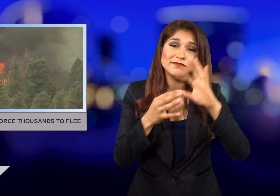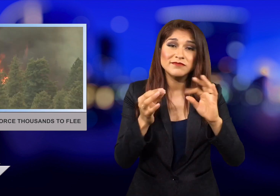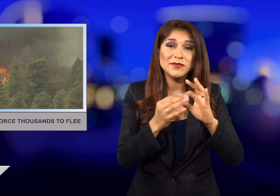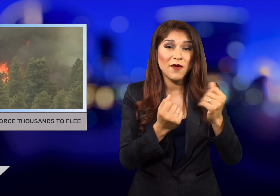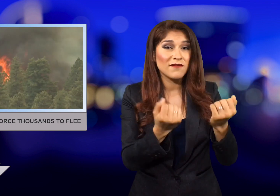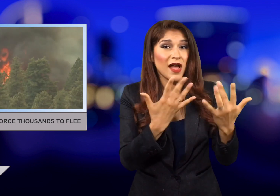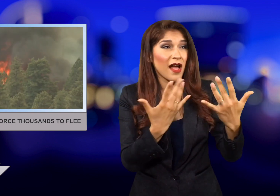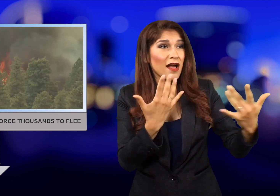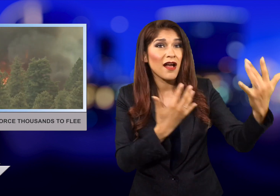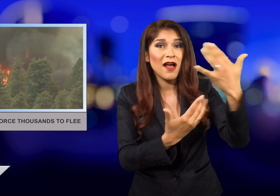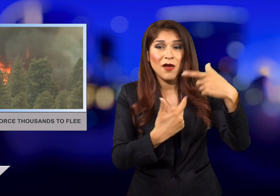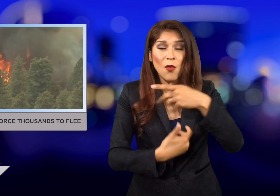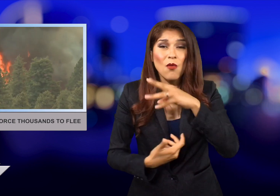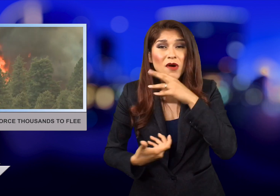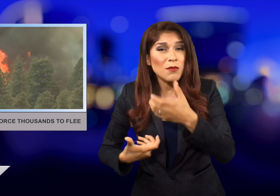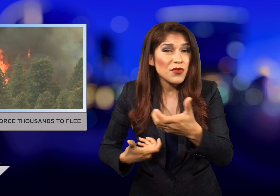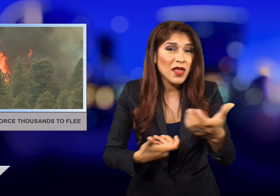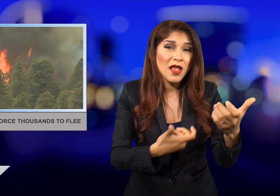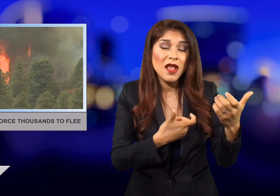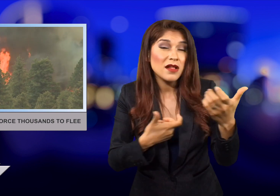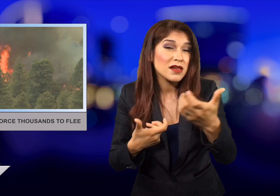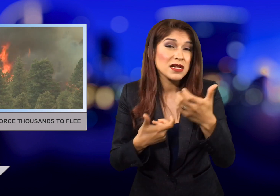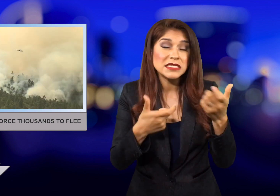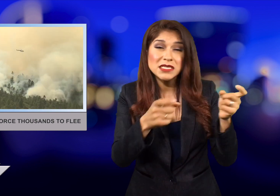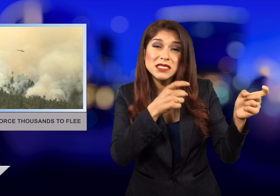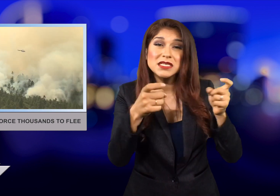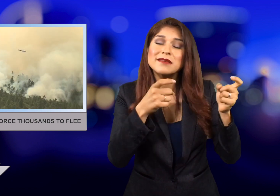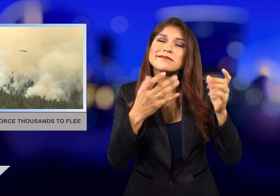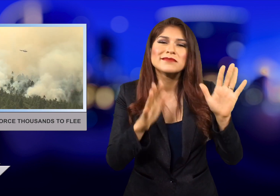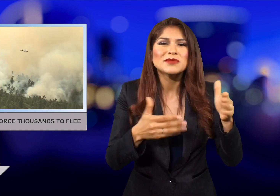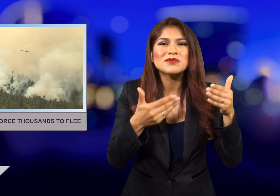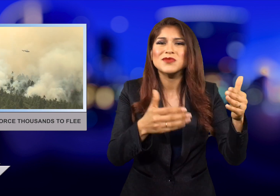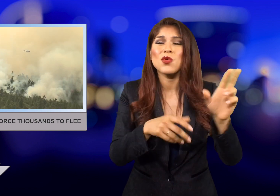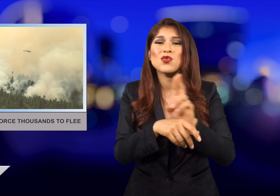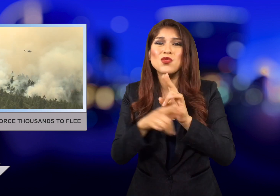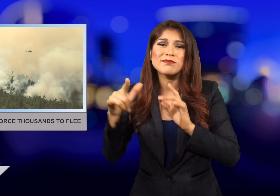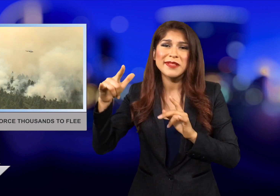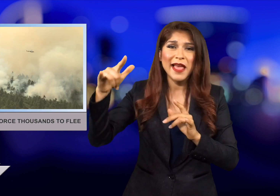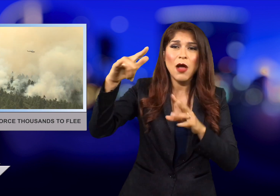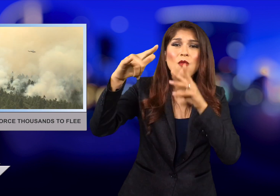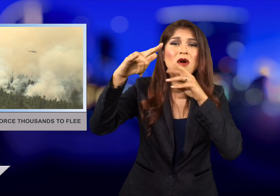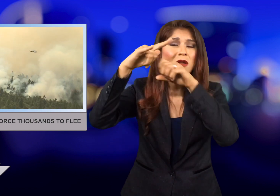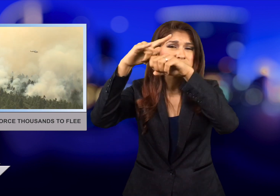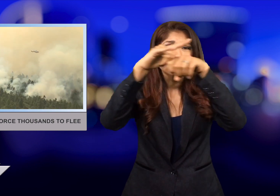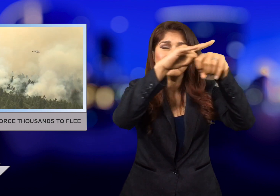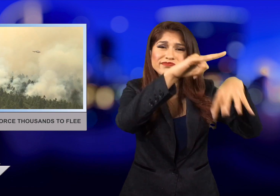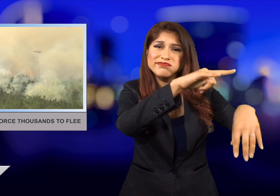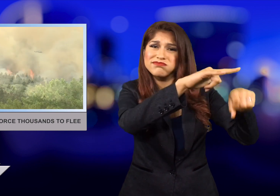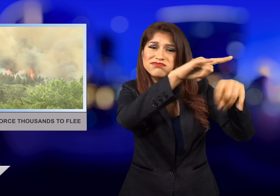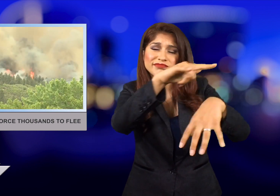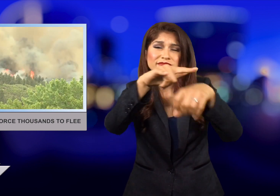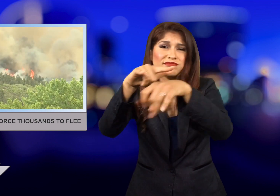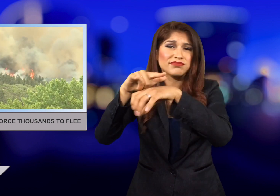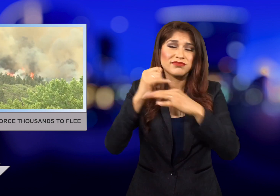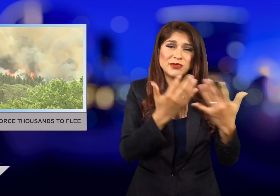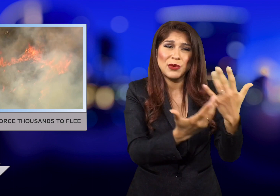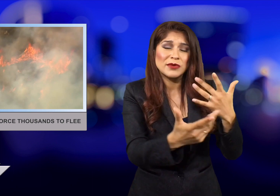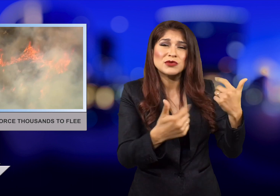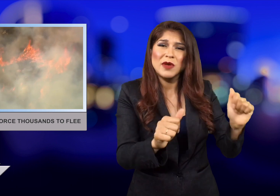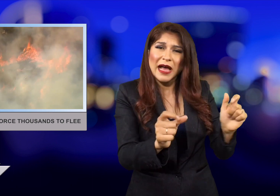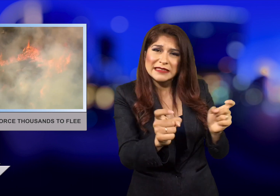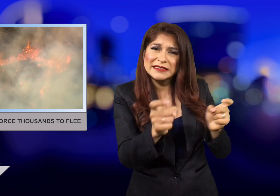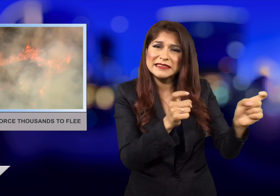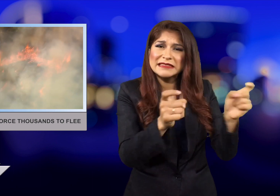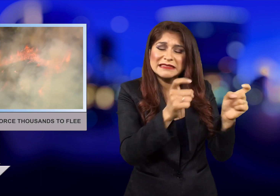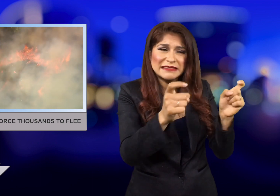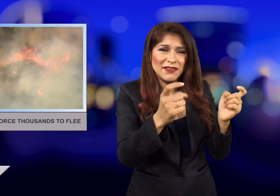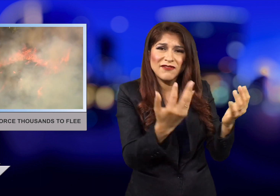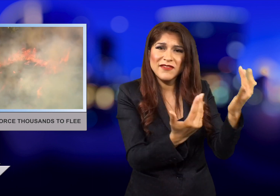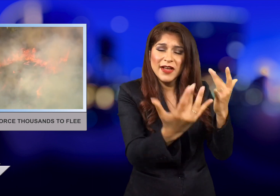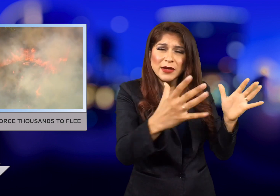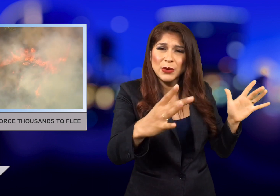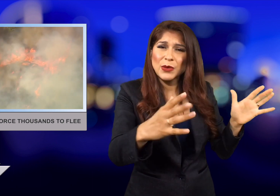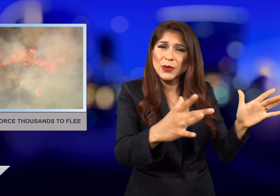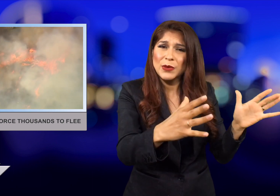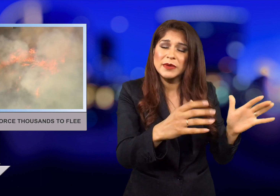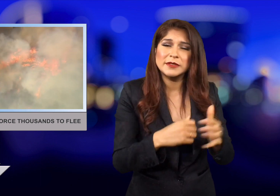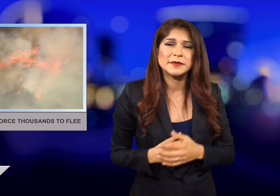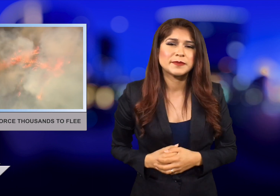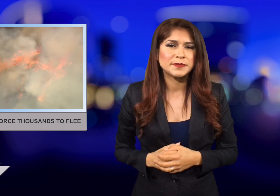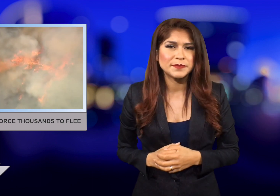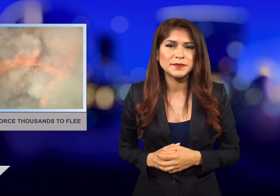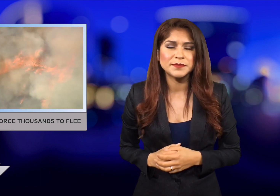Firefighters say they are using an aggressive air attack to locate and contain the fires.